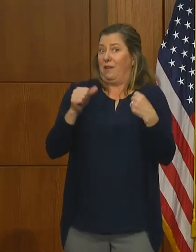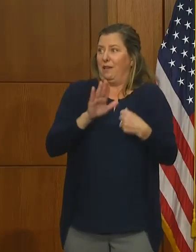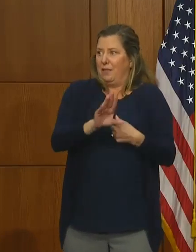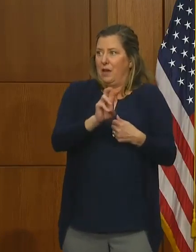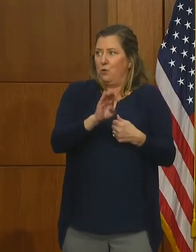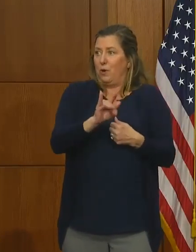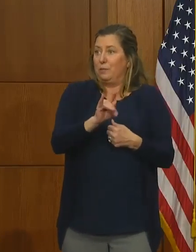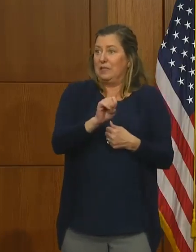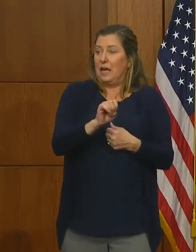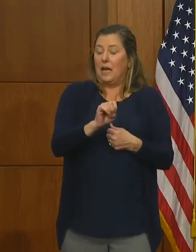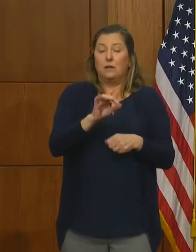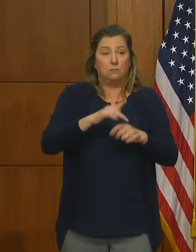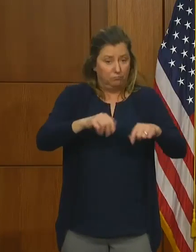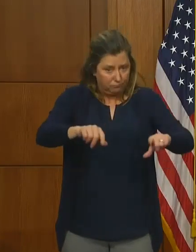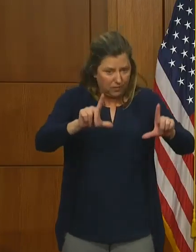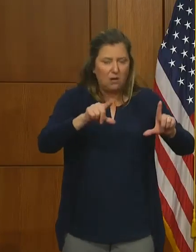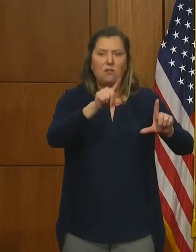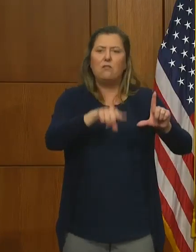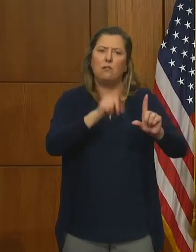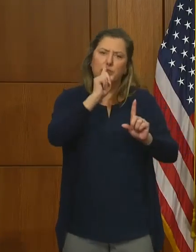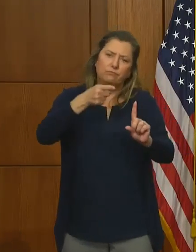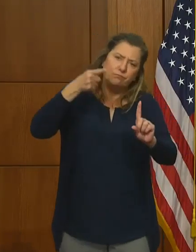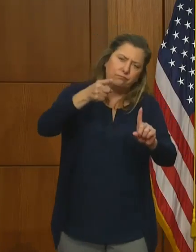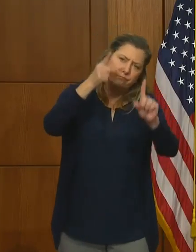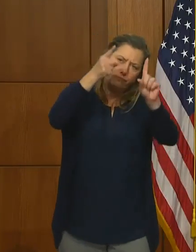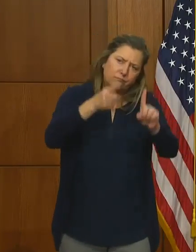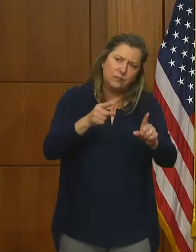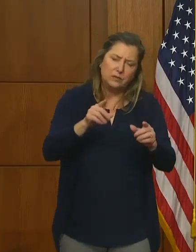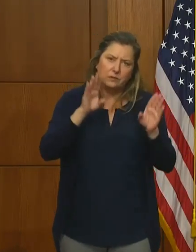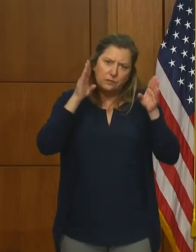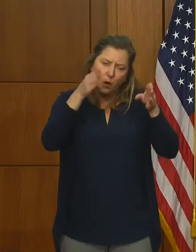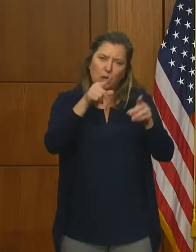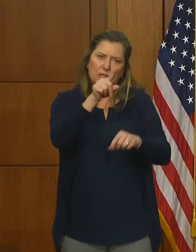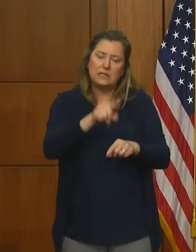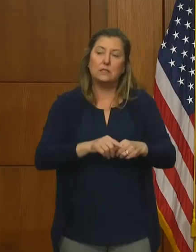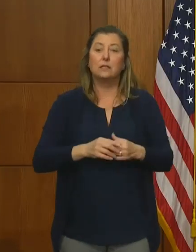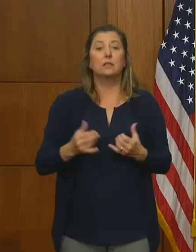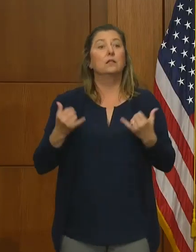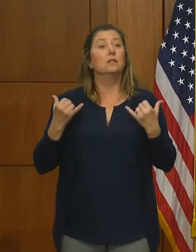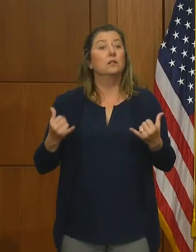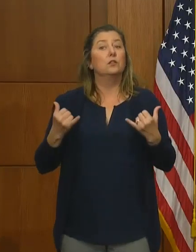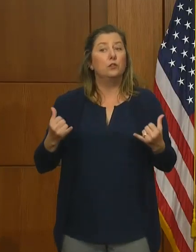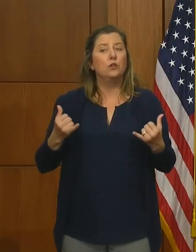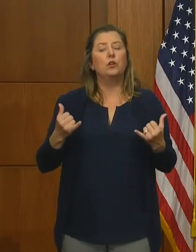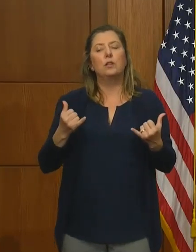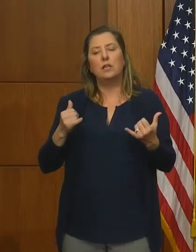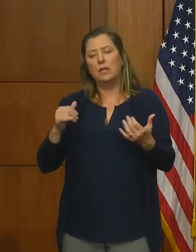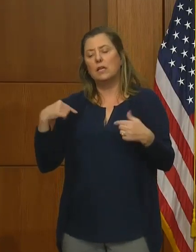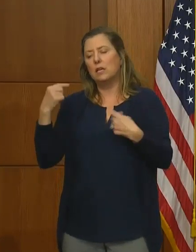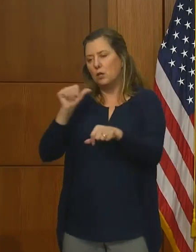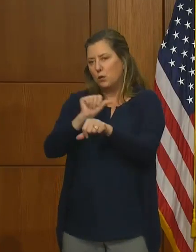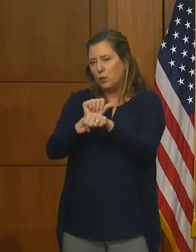HEALTH THE WORKGROUP IS FOUND ON THE VIRGINIA DEPARTMENT OF HEALTH WEBSITE. AND THERE YOU CAN FIND THE PACIFIC